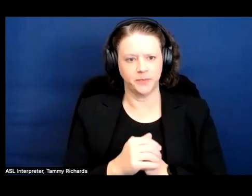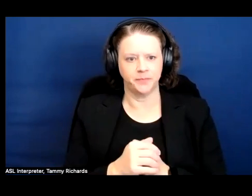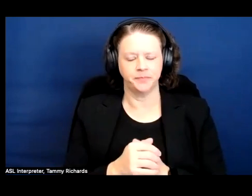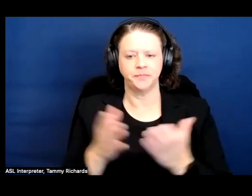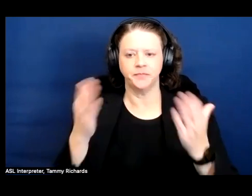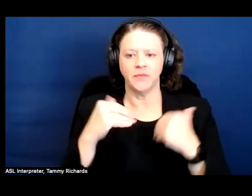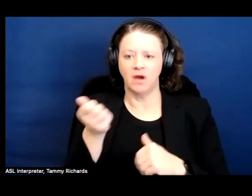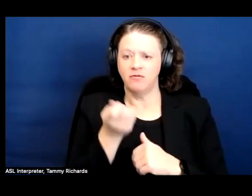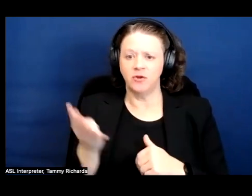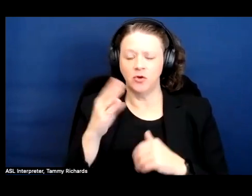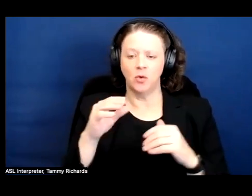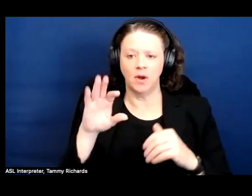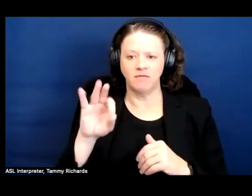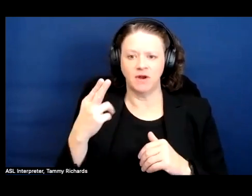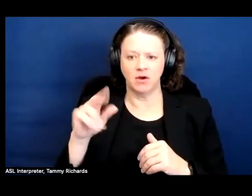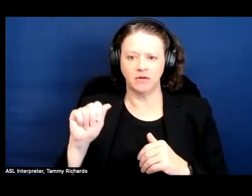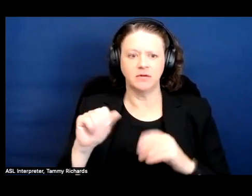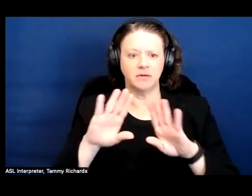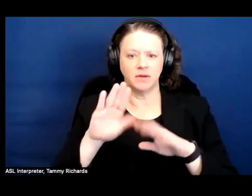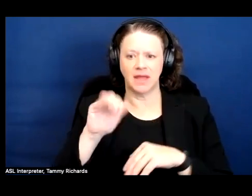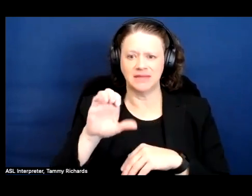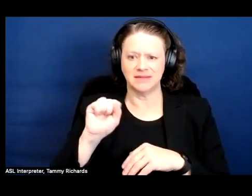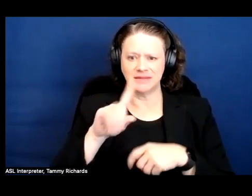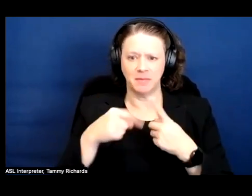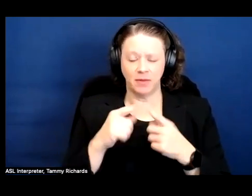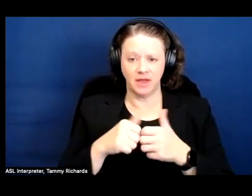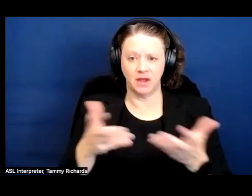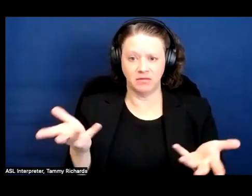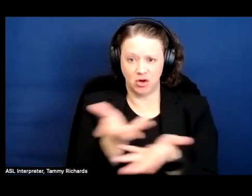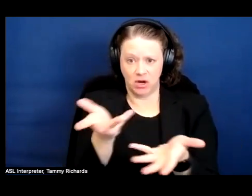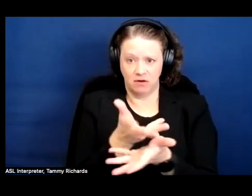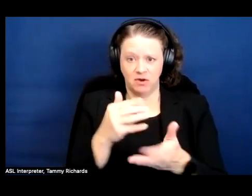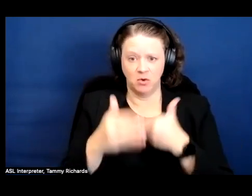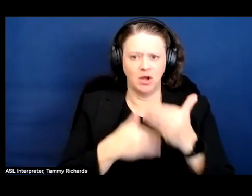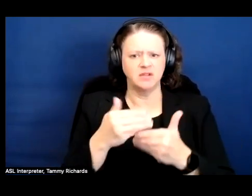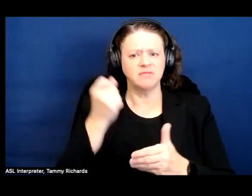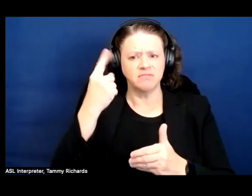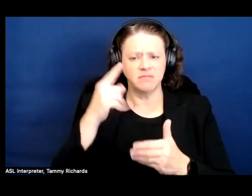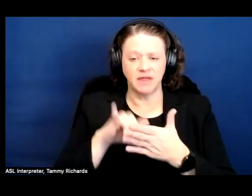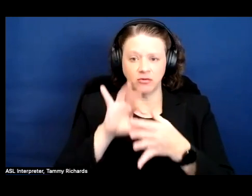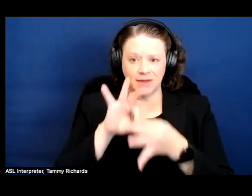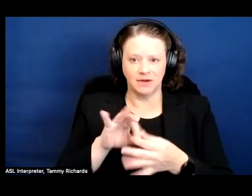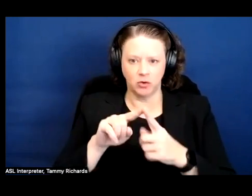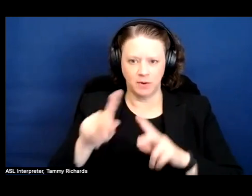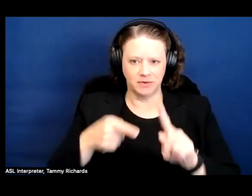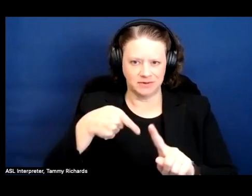proof that the dog is a certified emotional support animal and licensing and vaccination records for the the animal.